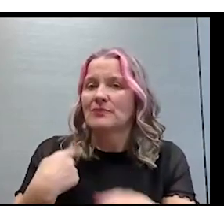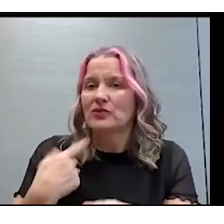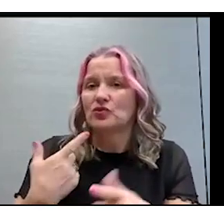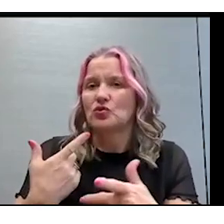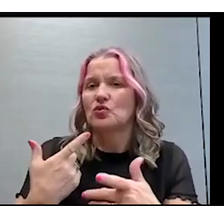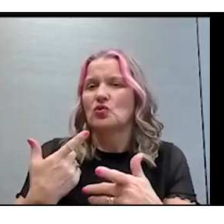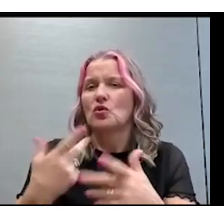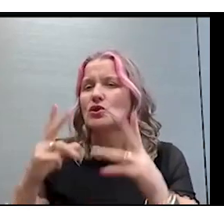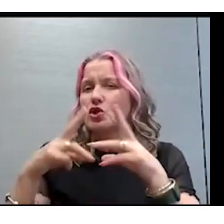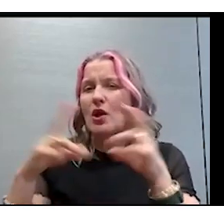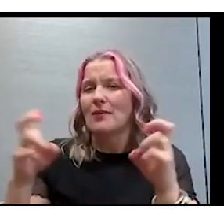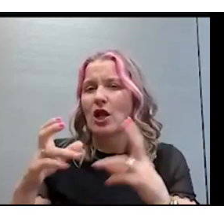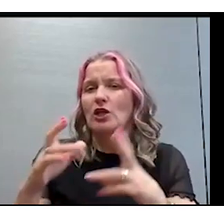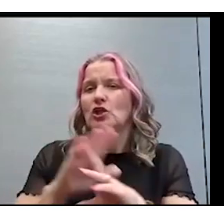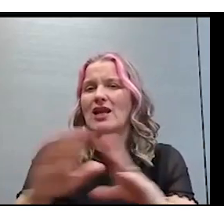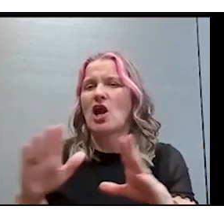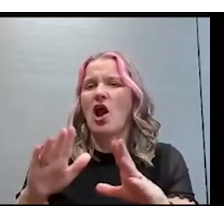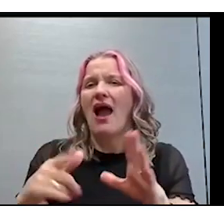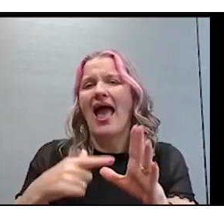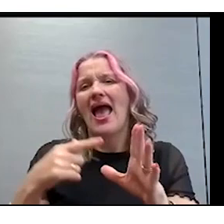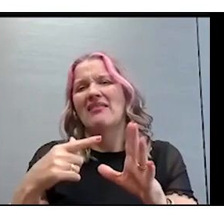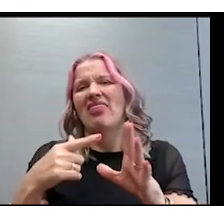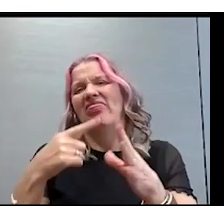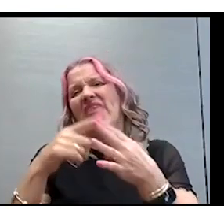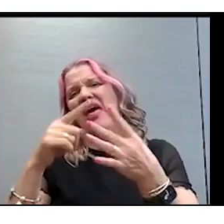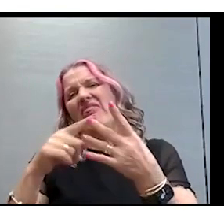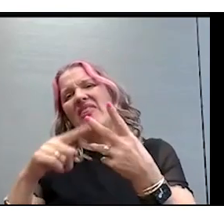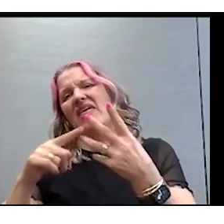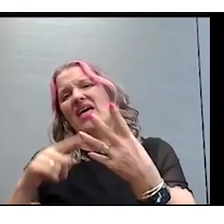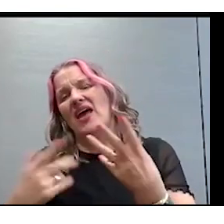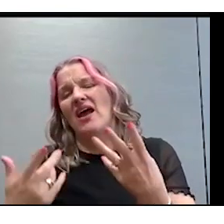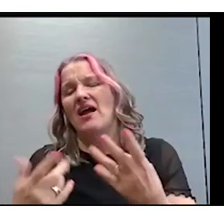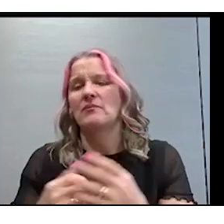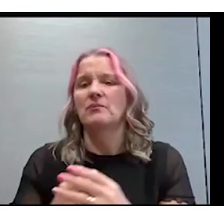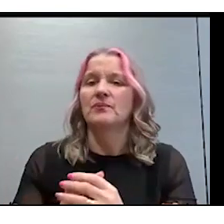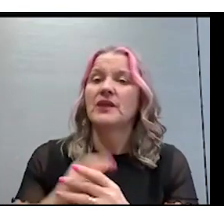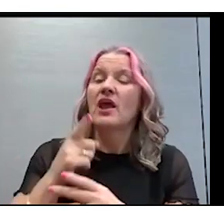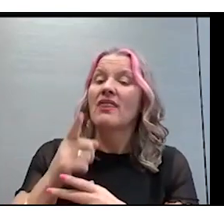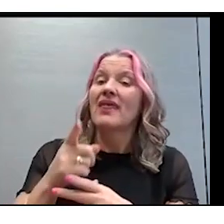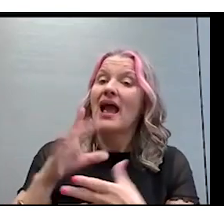terminology that includes ABCD. All of that comes into the safety system.